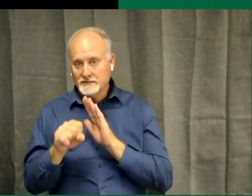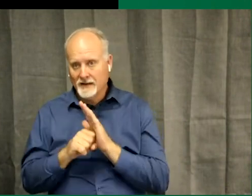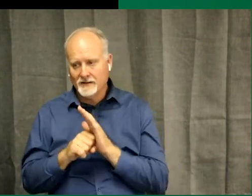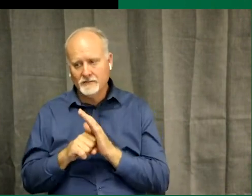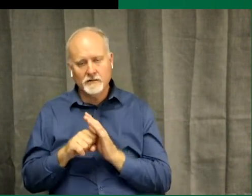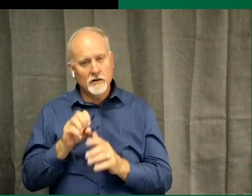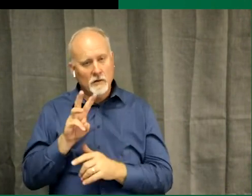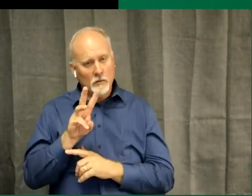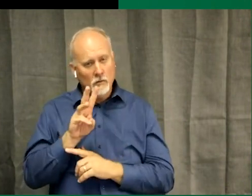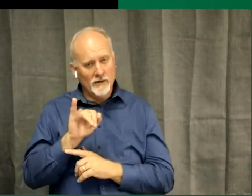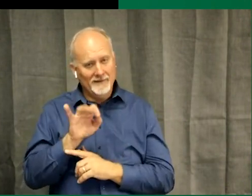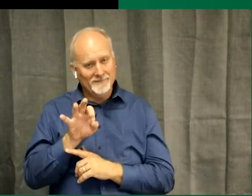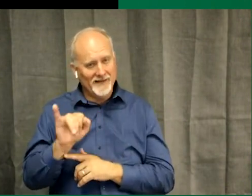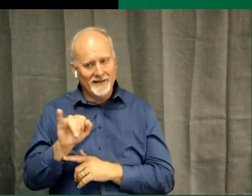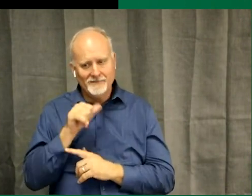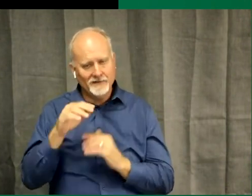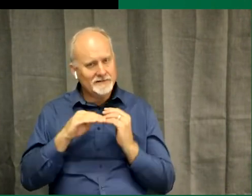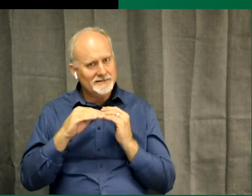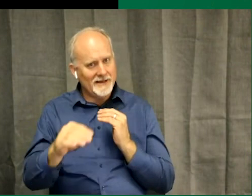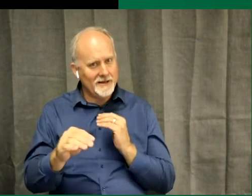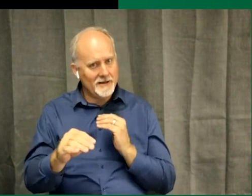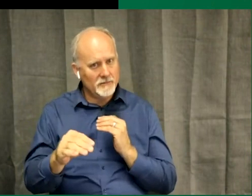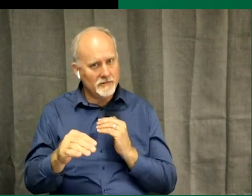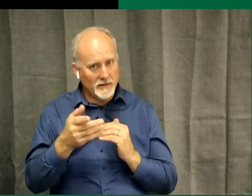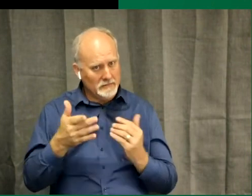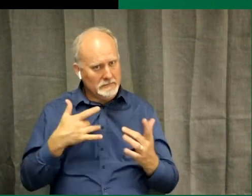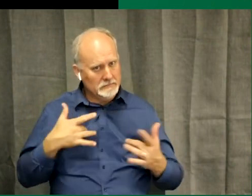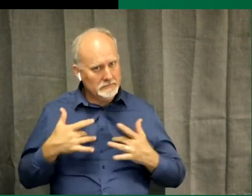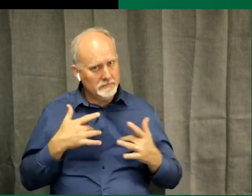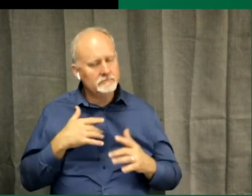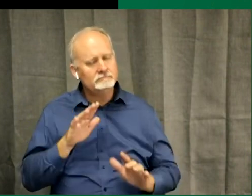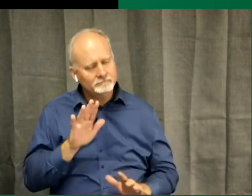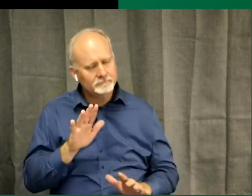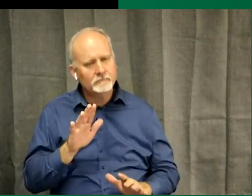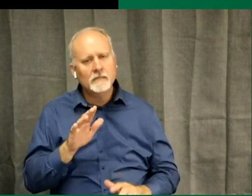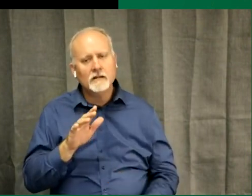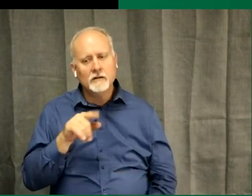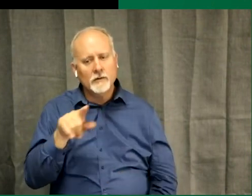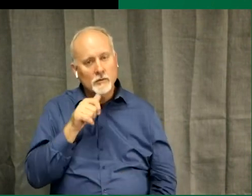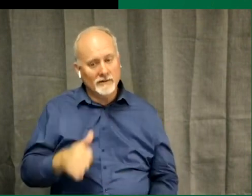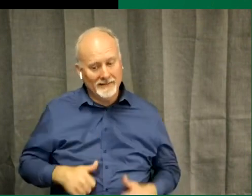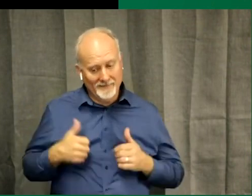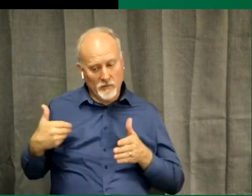access may not be stable and you may have concerns those of you who are living close enough that can